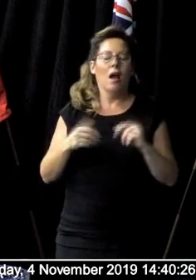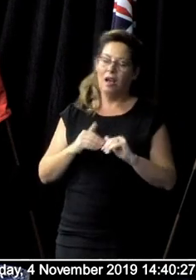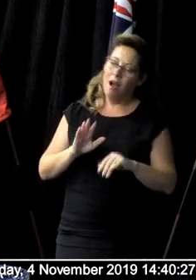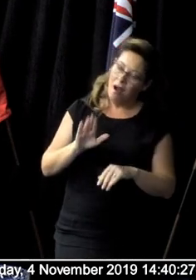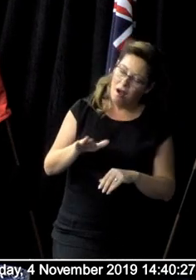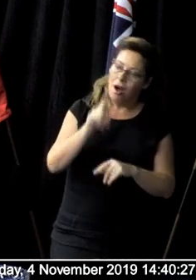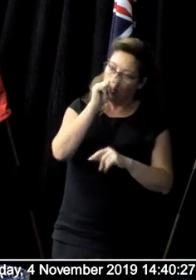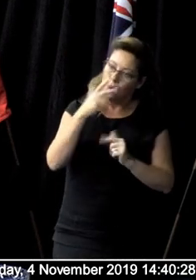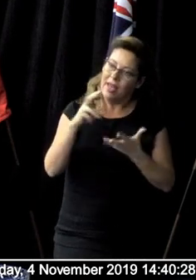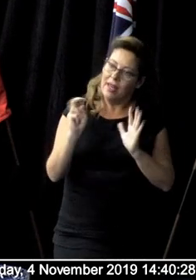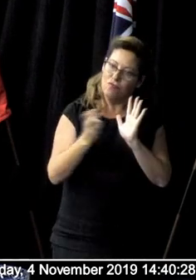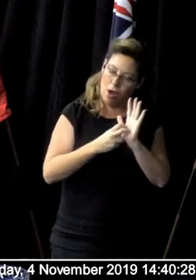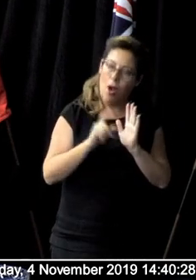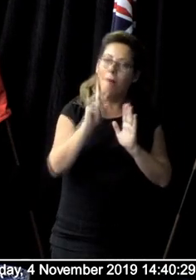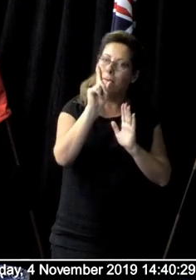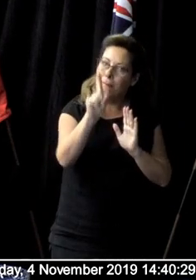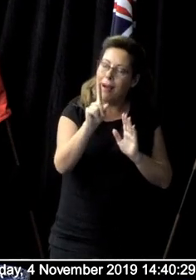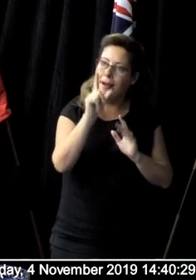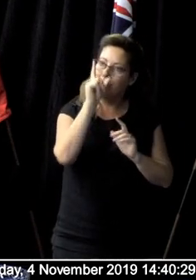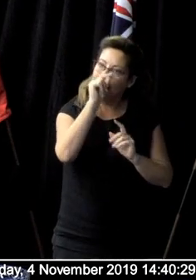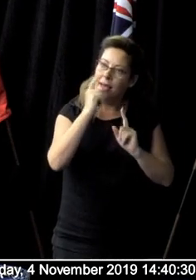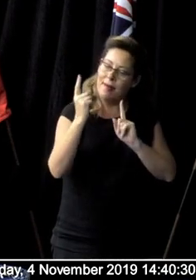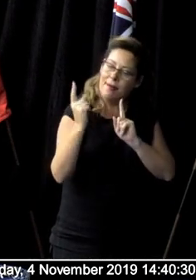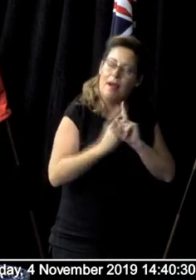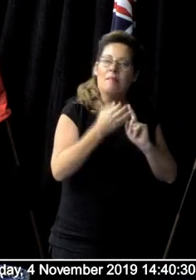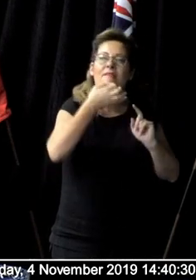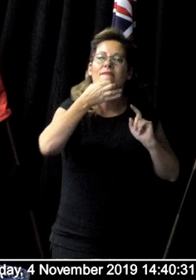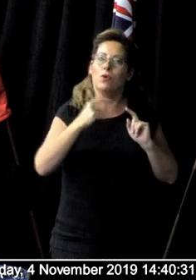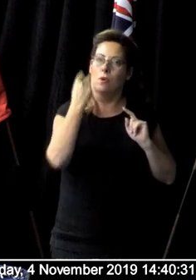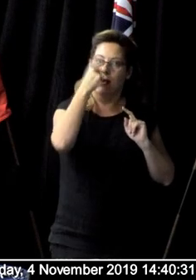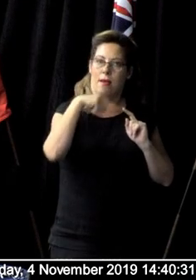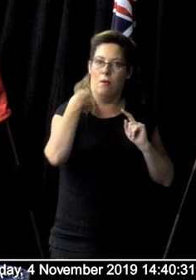able to attend the school the number of hours that a teacher aide can be allocated